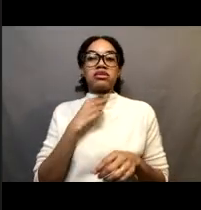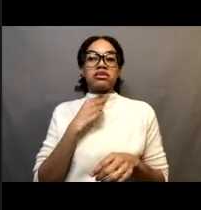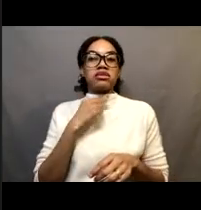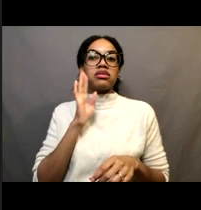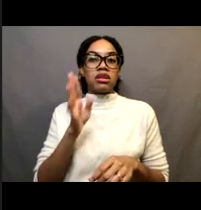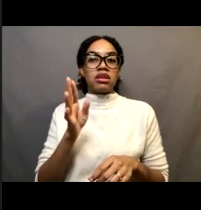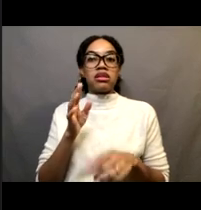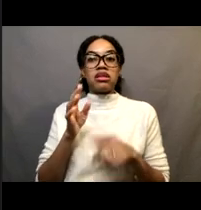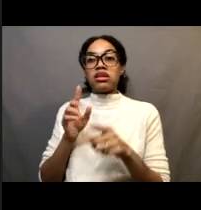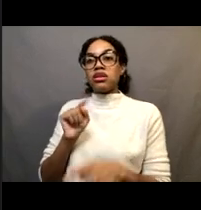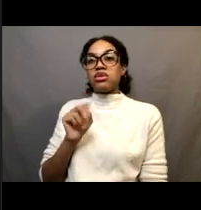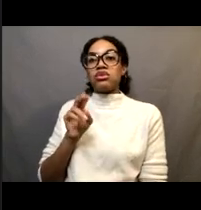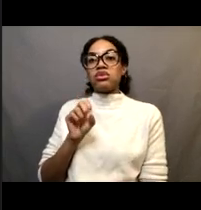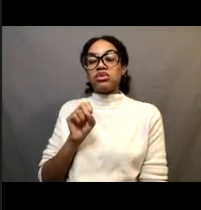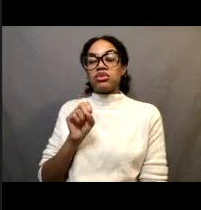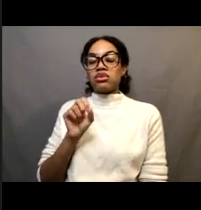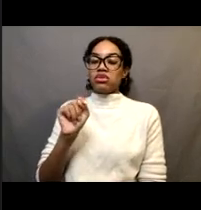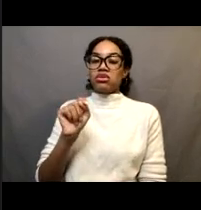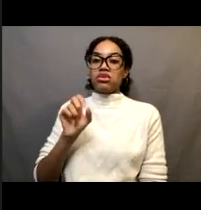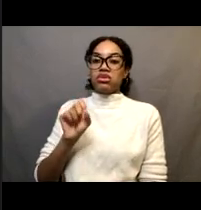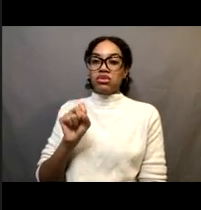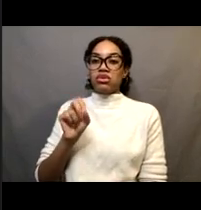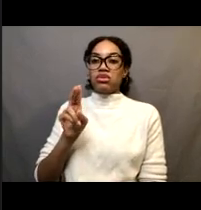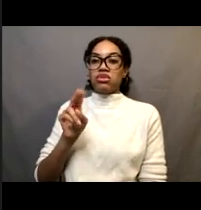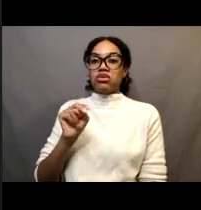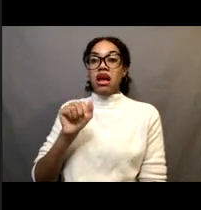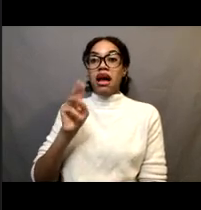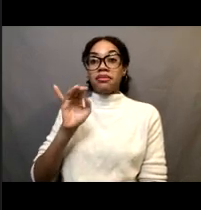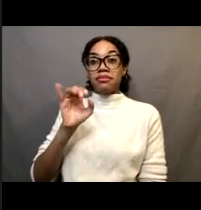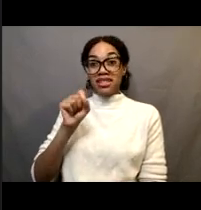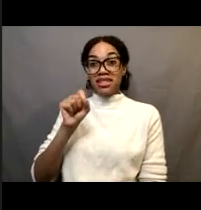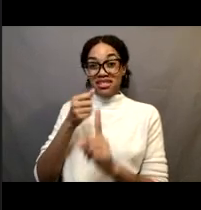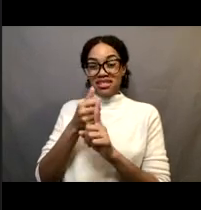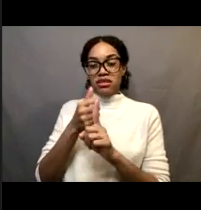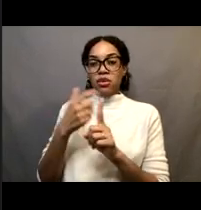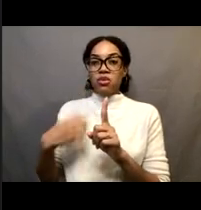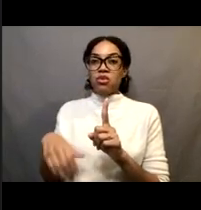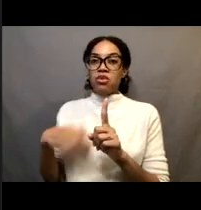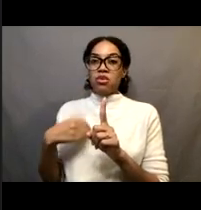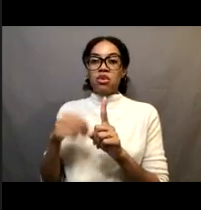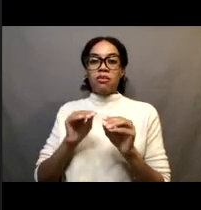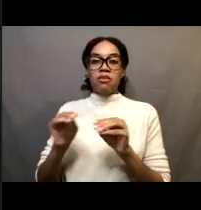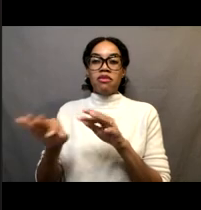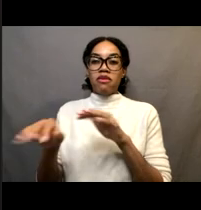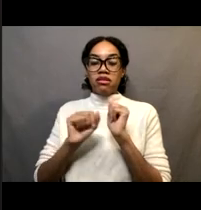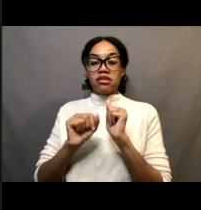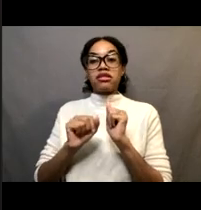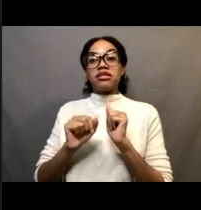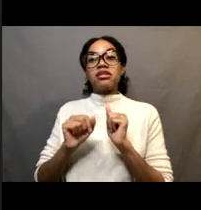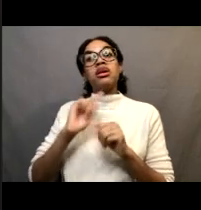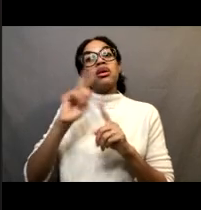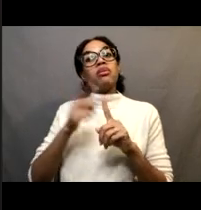And so when engineers are trying to design homes or buildings to survive storms they often want to look to the most extreme example